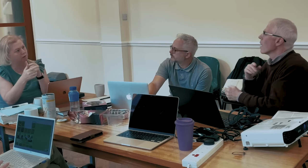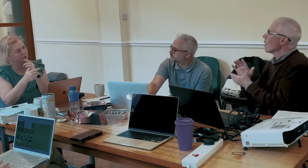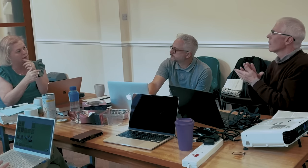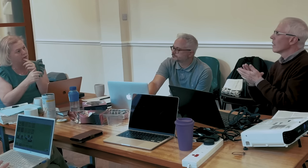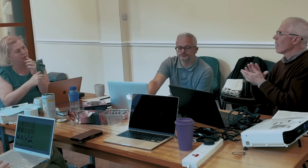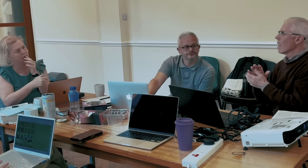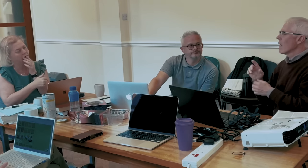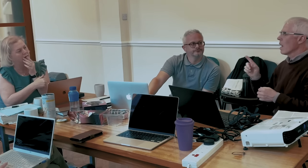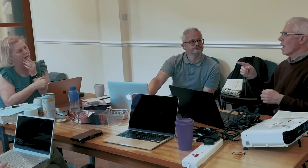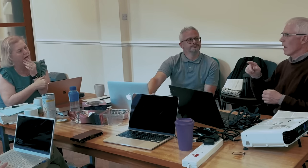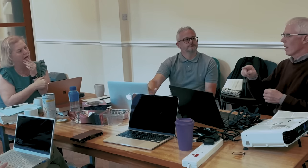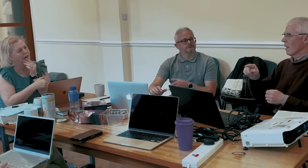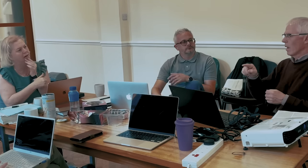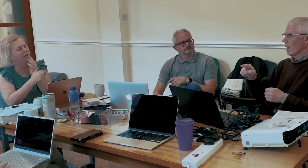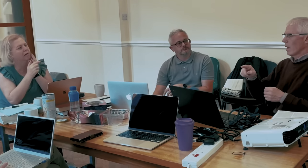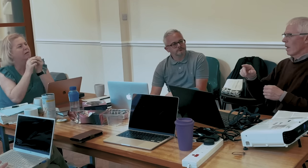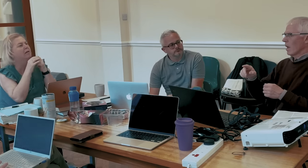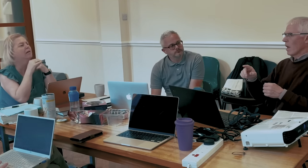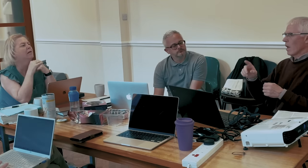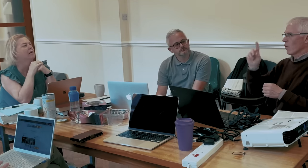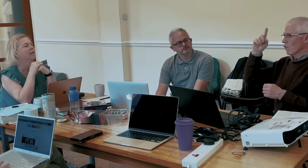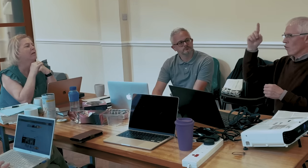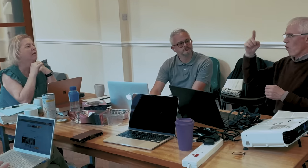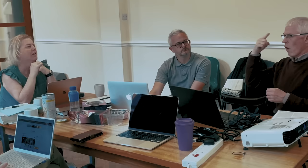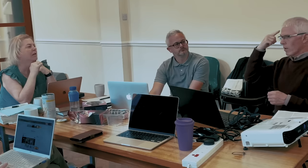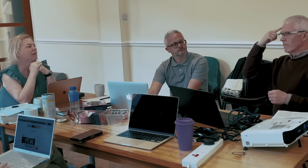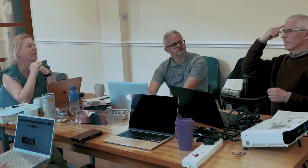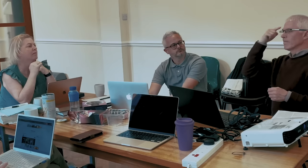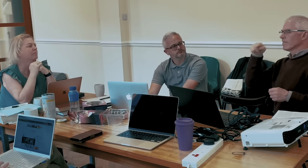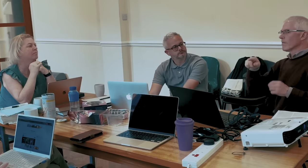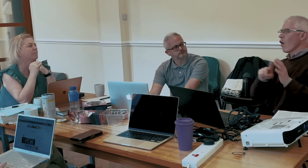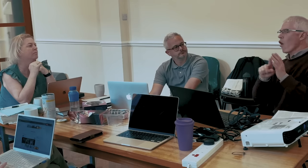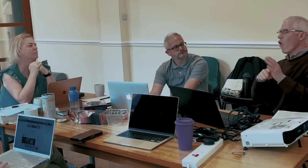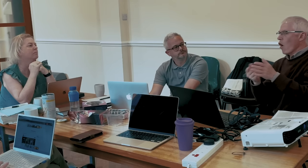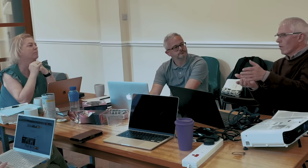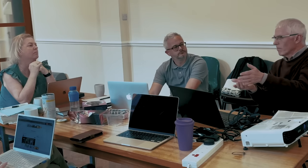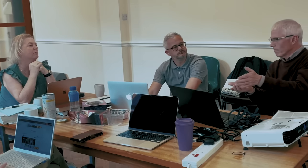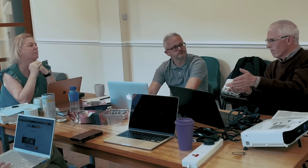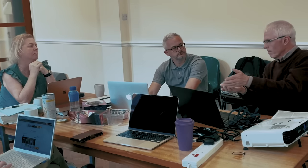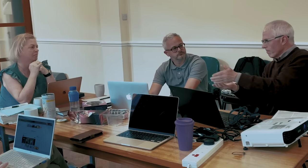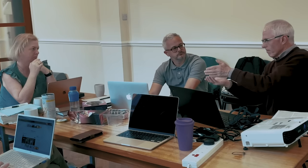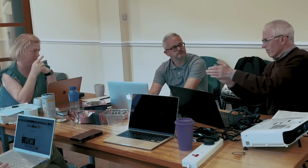Yeah, so I think we should sign it that God thought of Abraham,